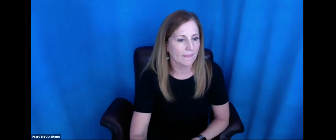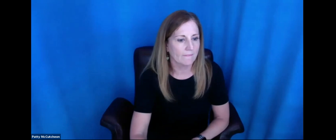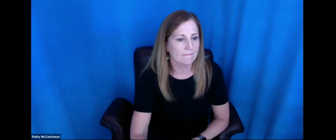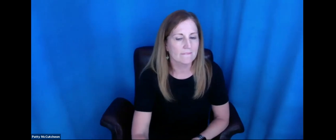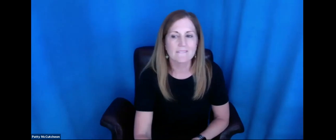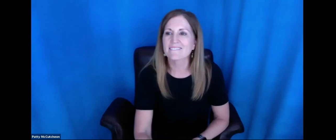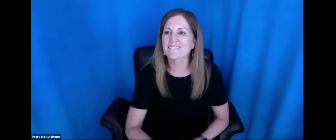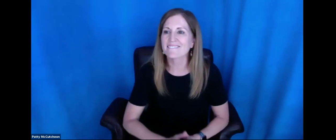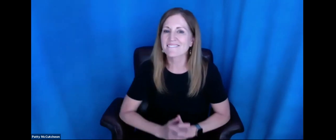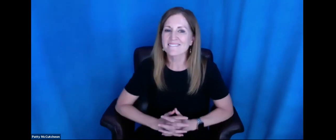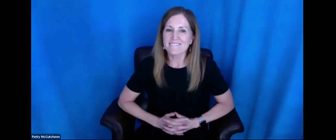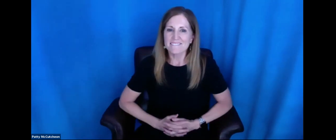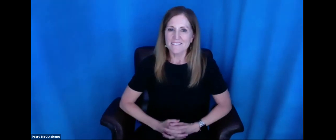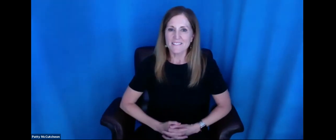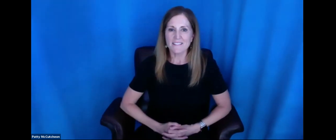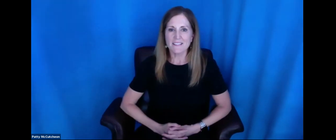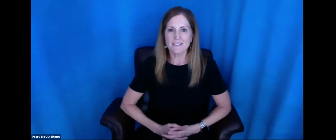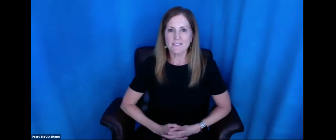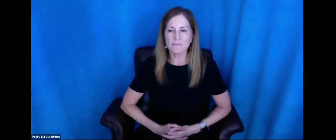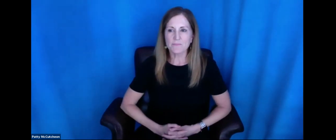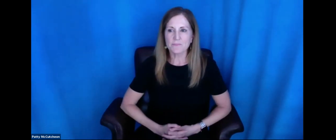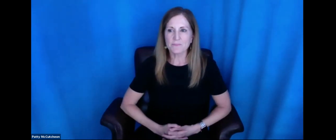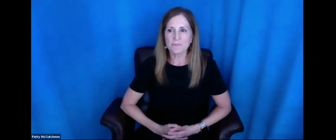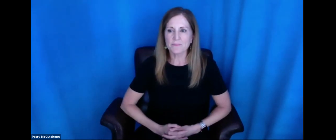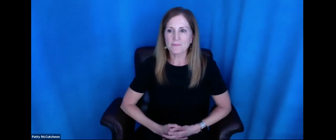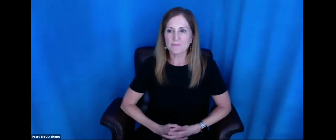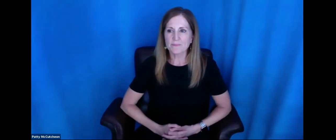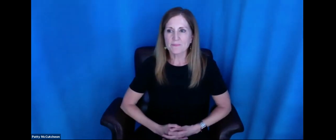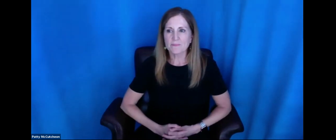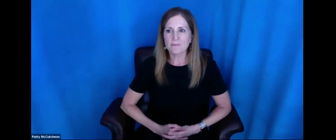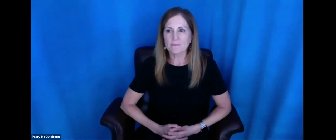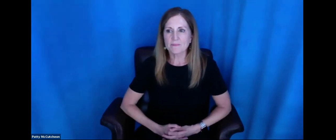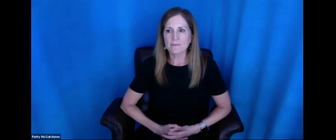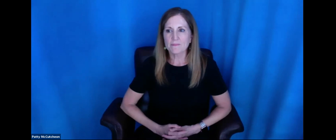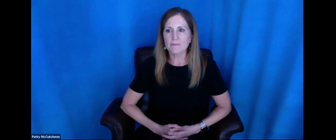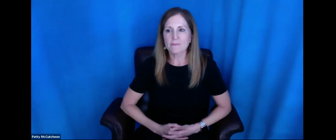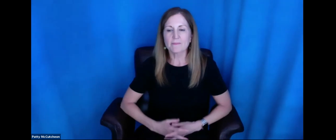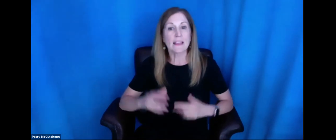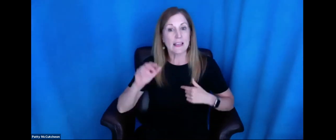Steve Simon: Maybe this is a point where I could